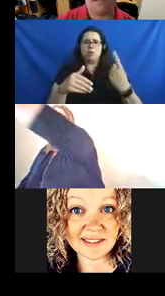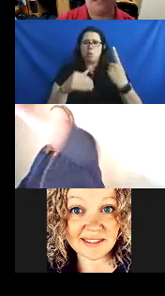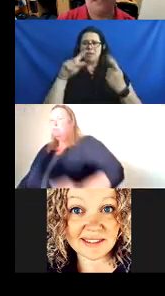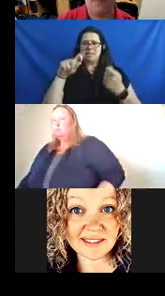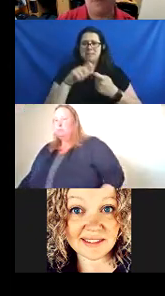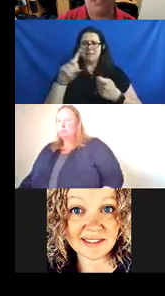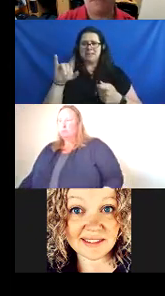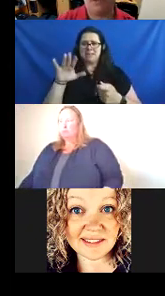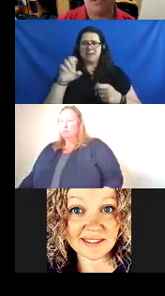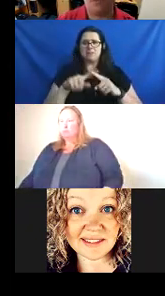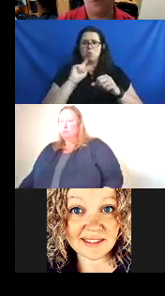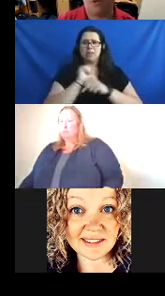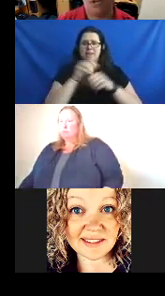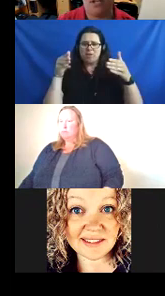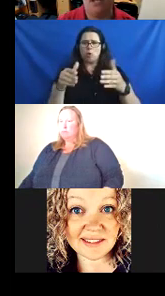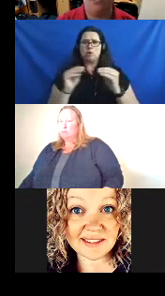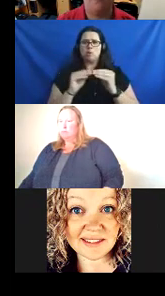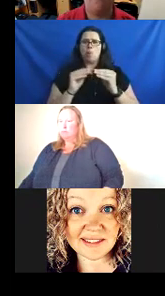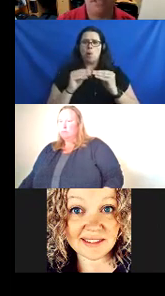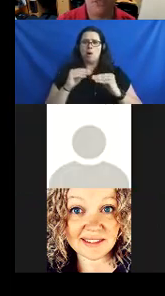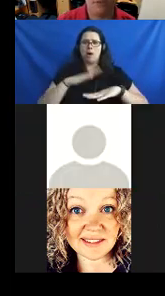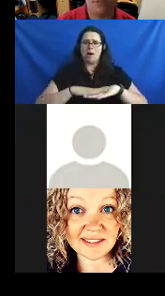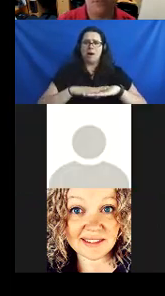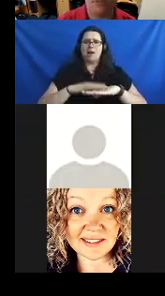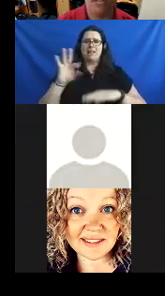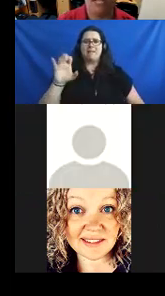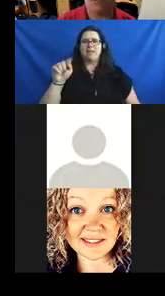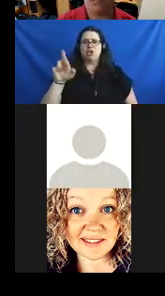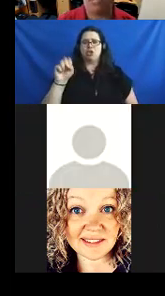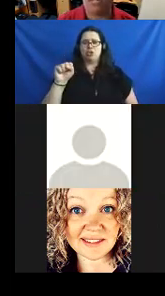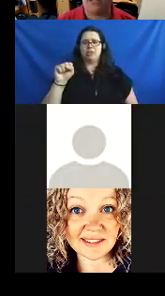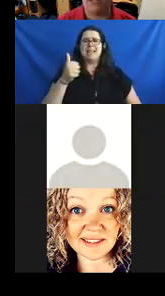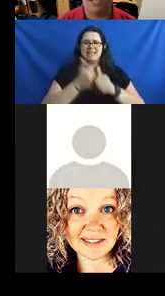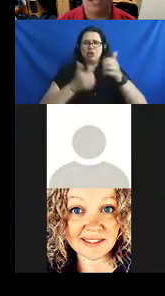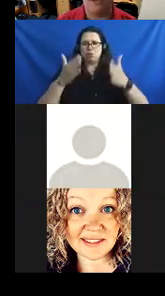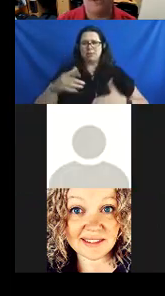BUT REALLY TO FOCUS MORE ON THE FEATURES THAT EACH PERSON NEEDS.